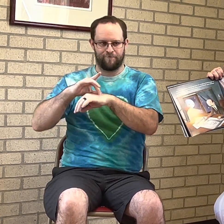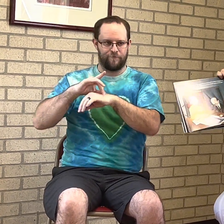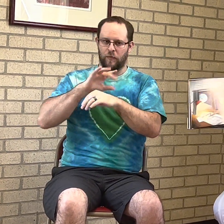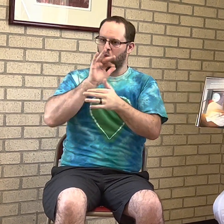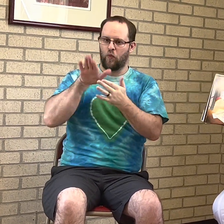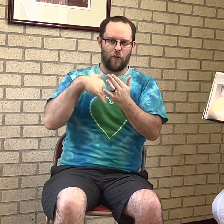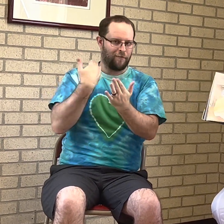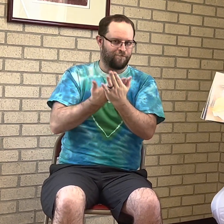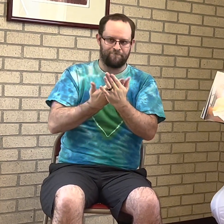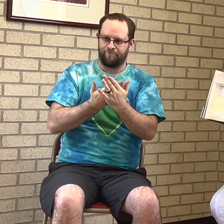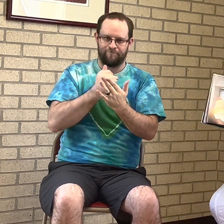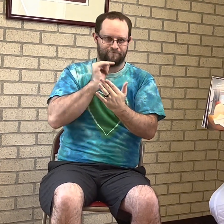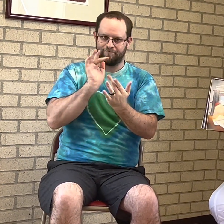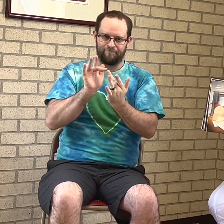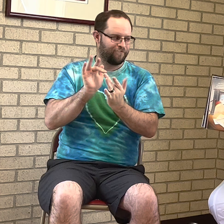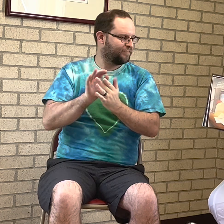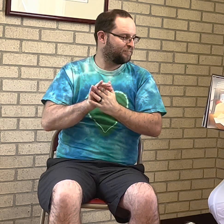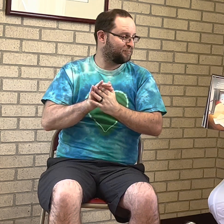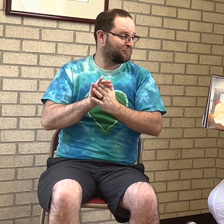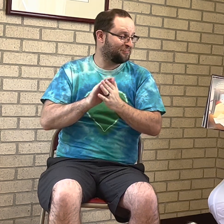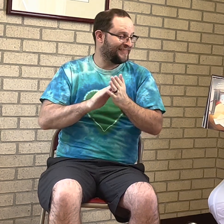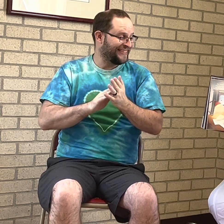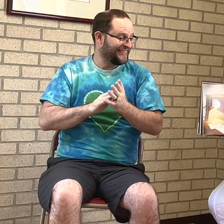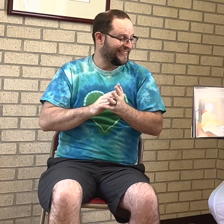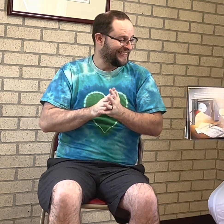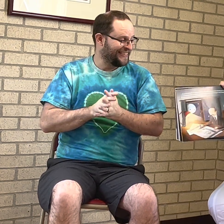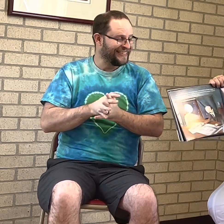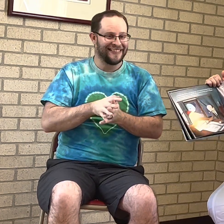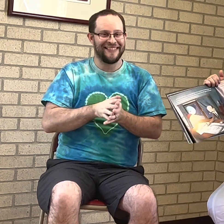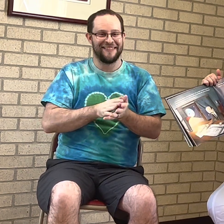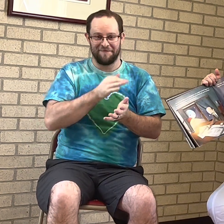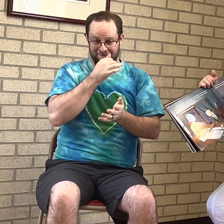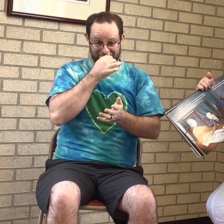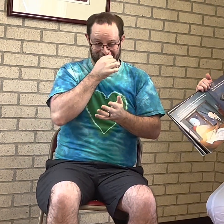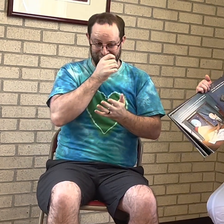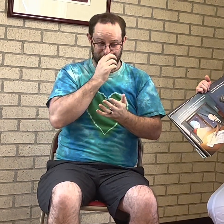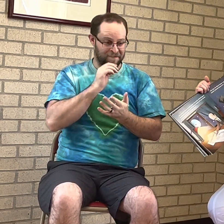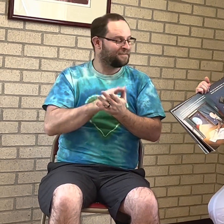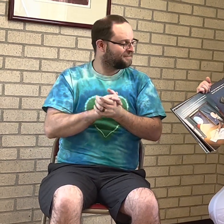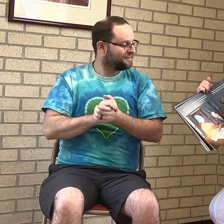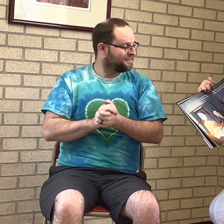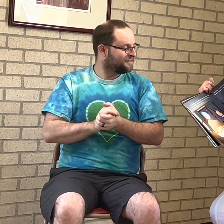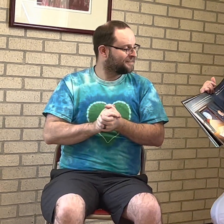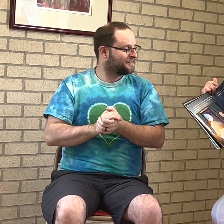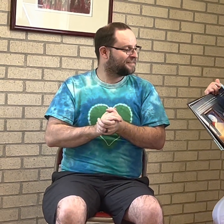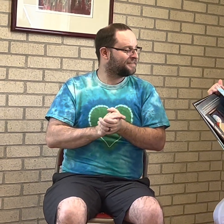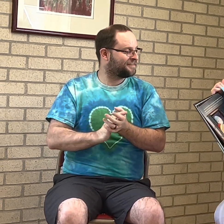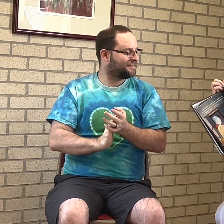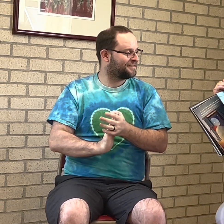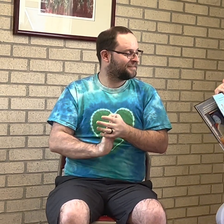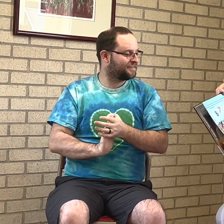Mr. Dixon: But at least she got to wave to the monkey!